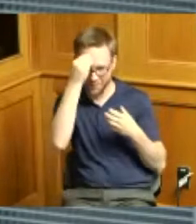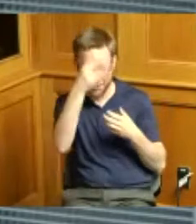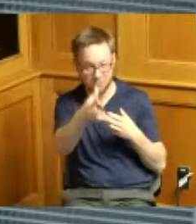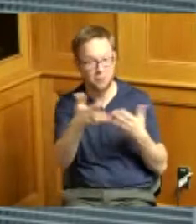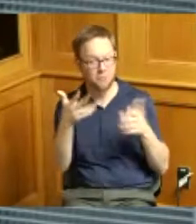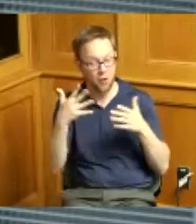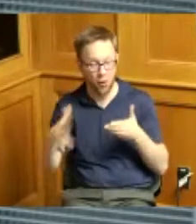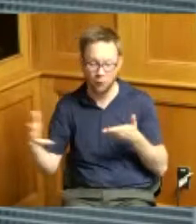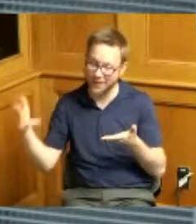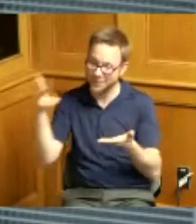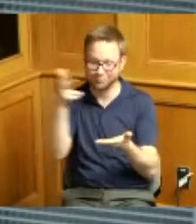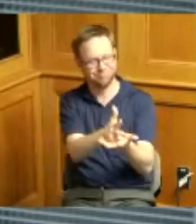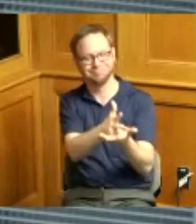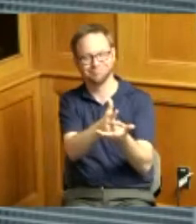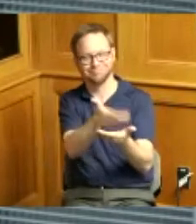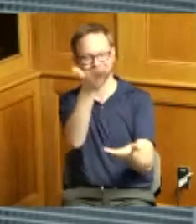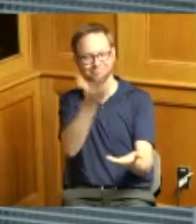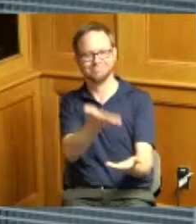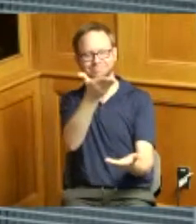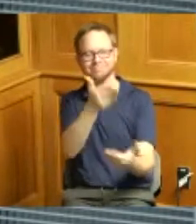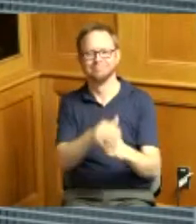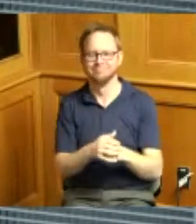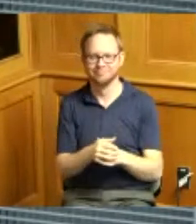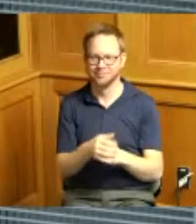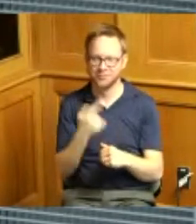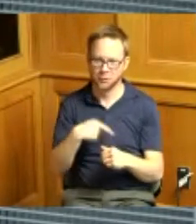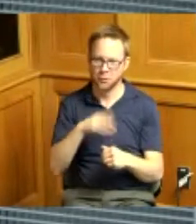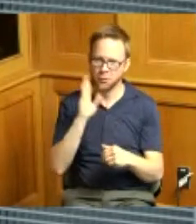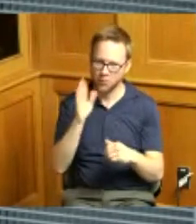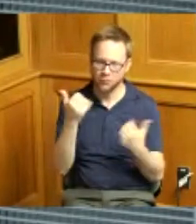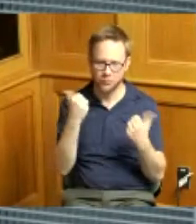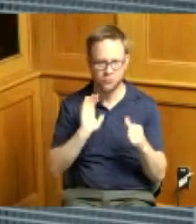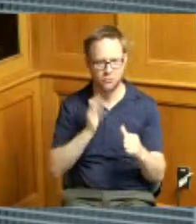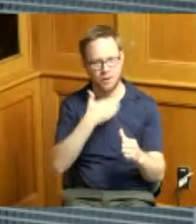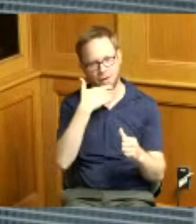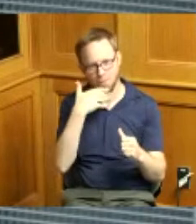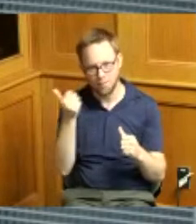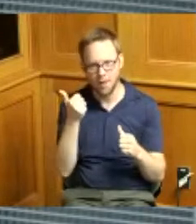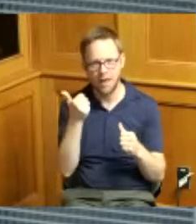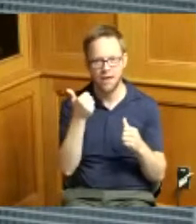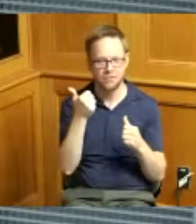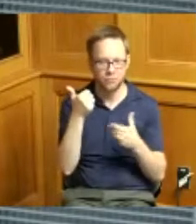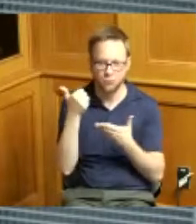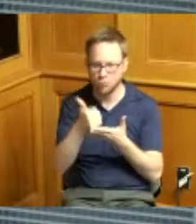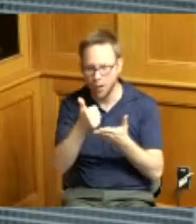and we will do everything we can to to assist with maintaining maintenance and operation